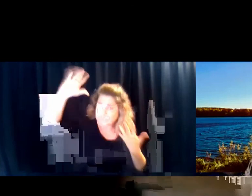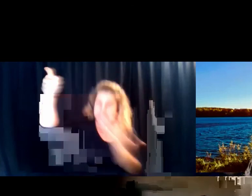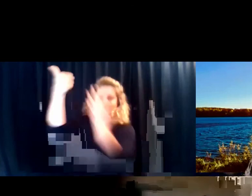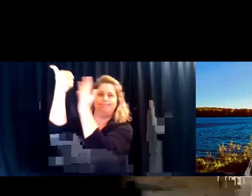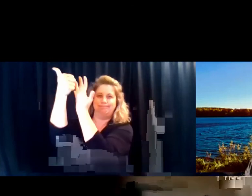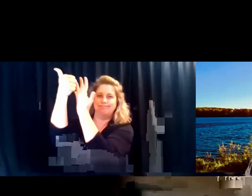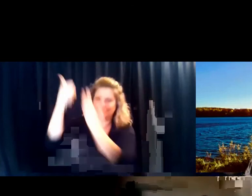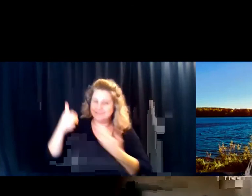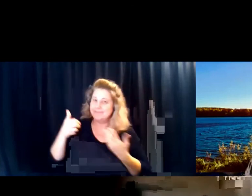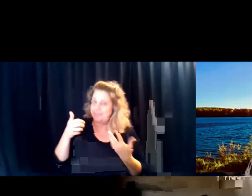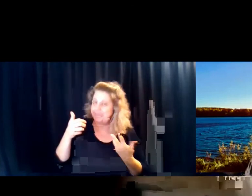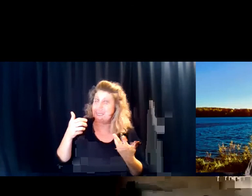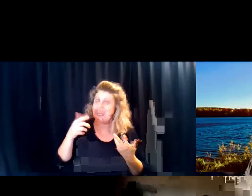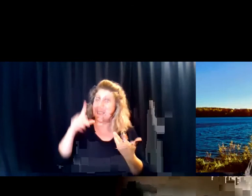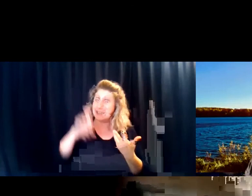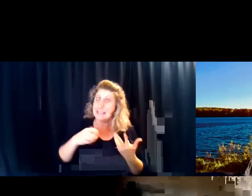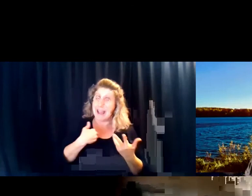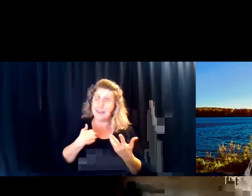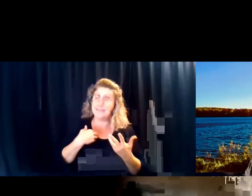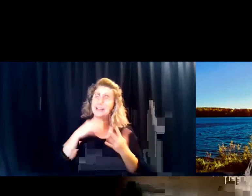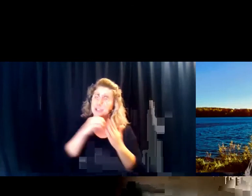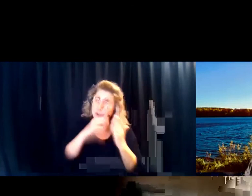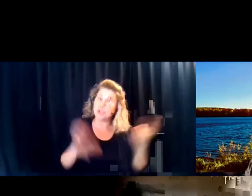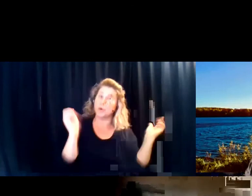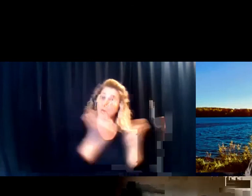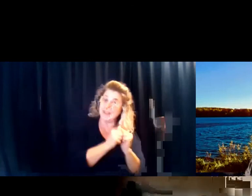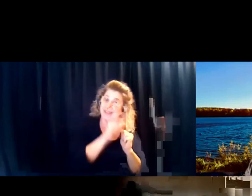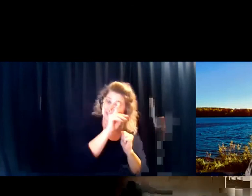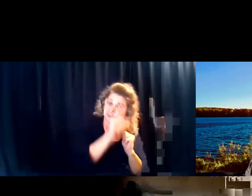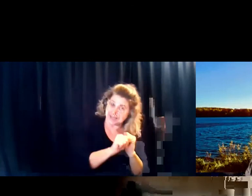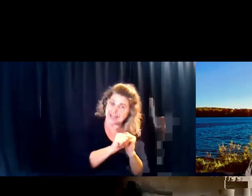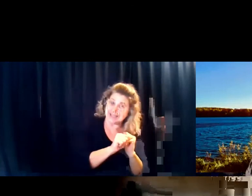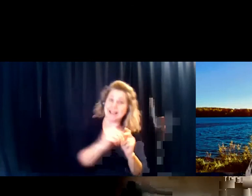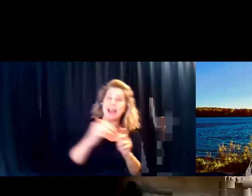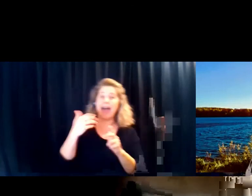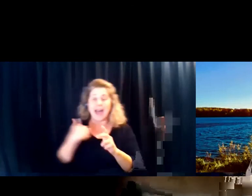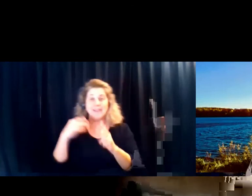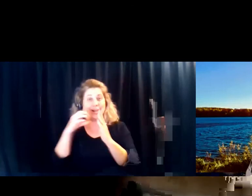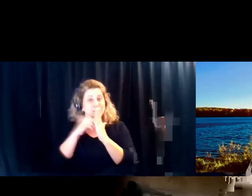Judith Heumann: And I think, you know, being one of the few whether you're a woman or Black or Latino or gay or whatever it may be.